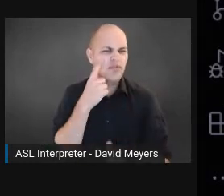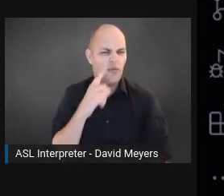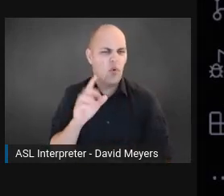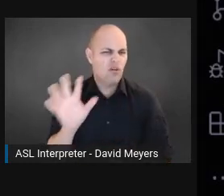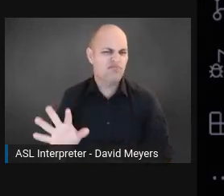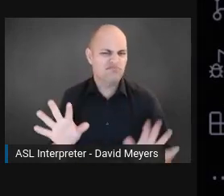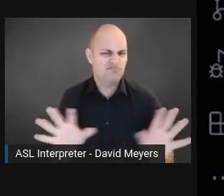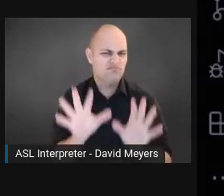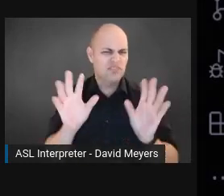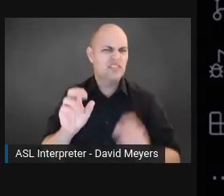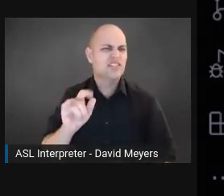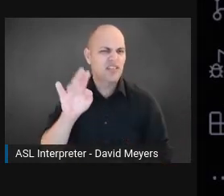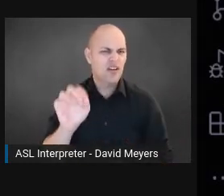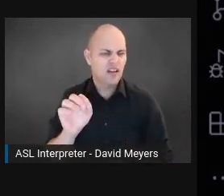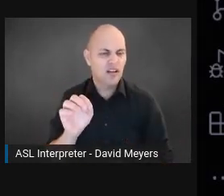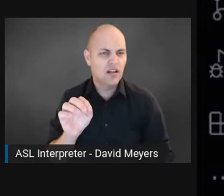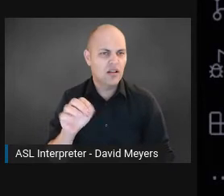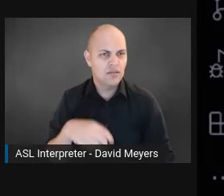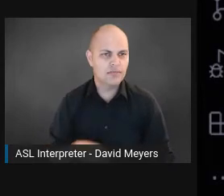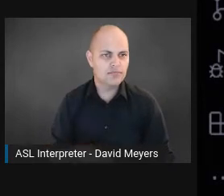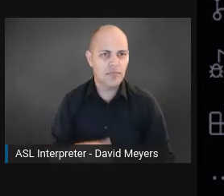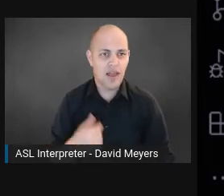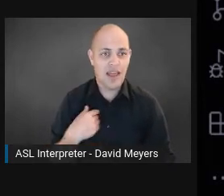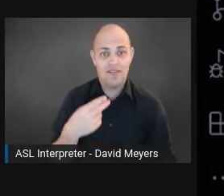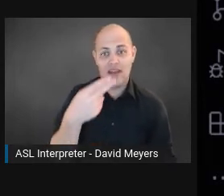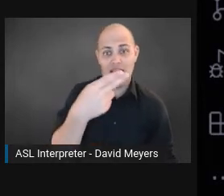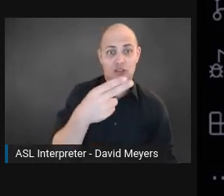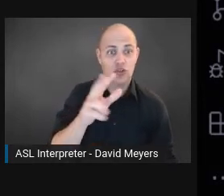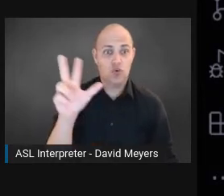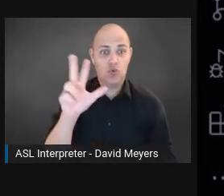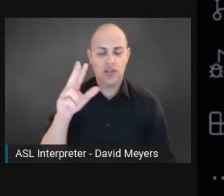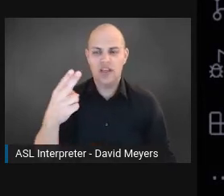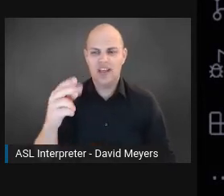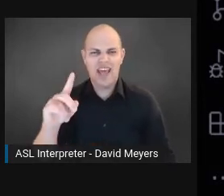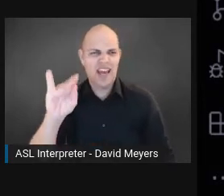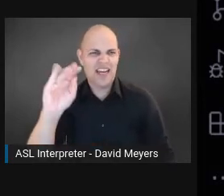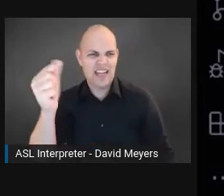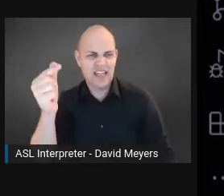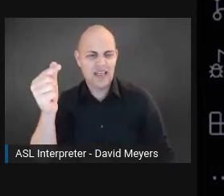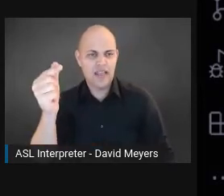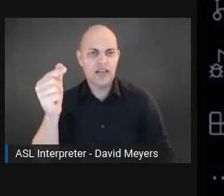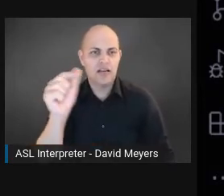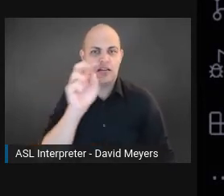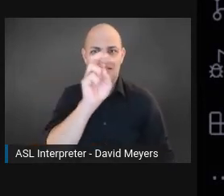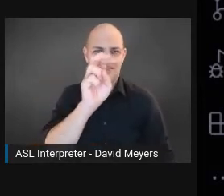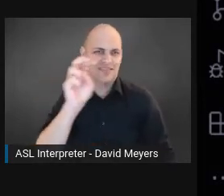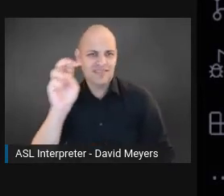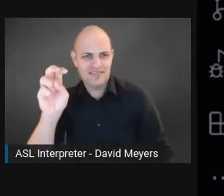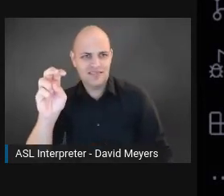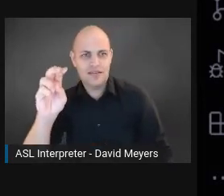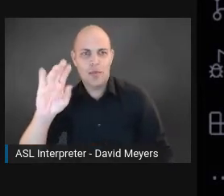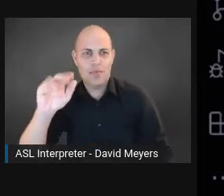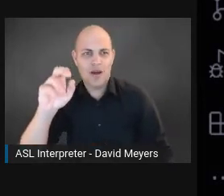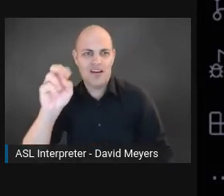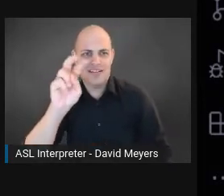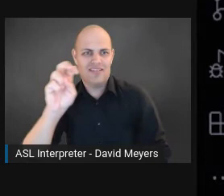Then we’ve got that h3, and we’re using heading tag so that these can be part of headings as they appear by sections.